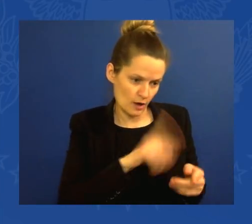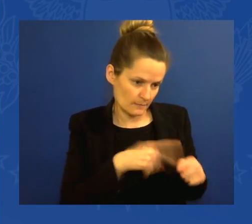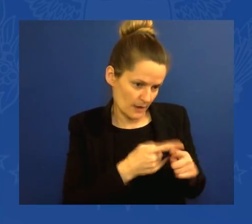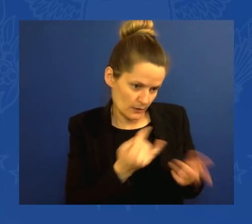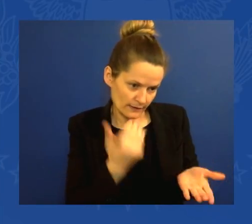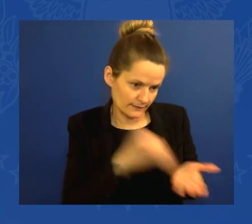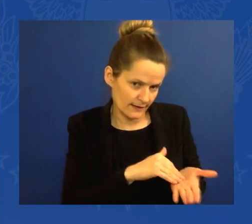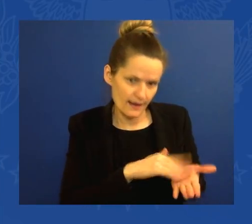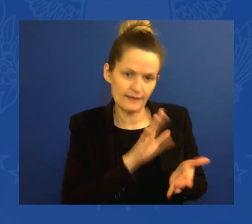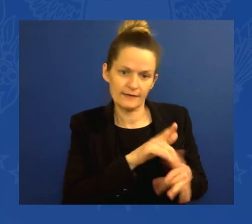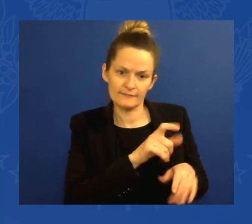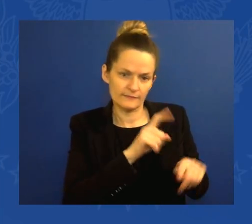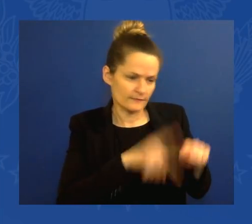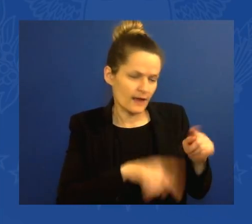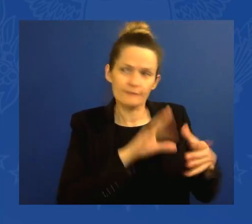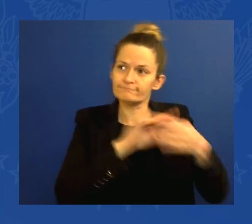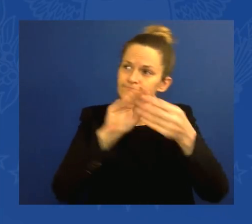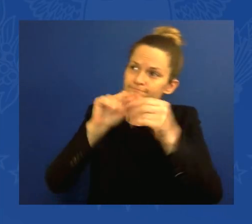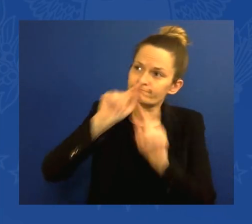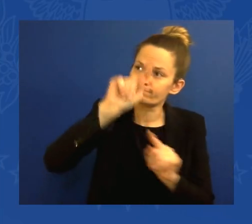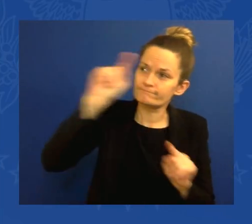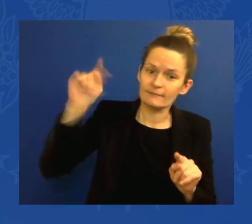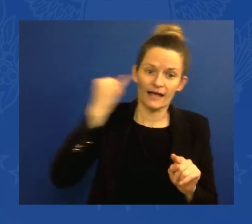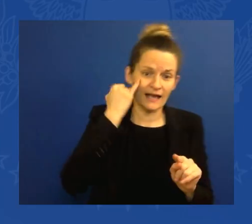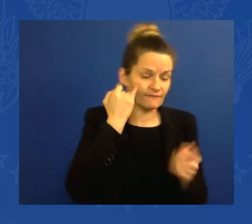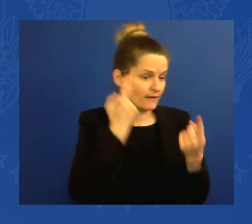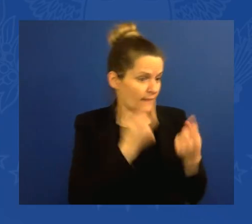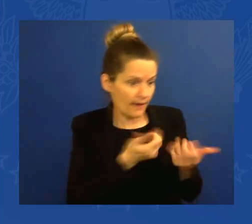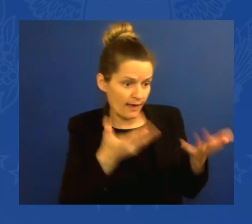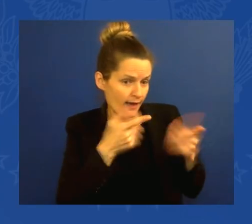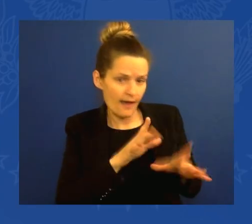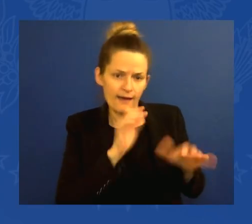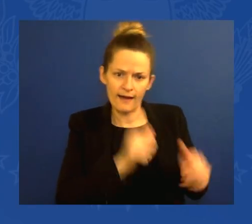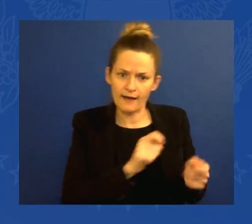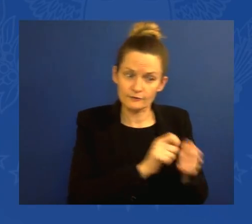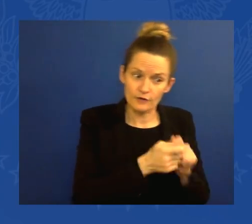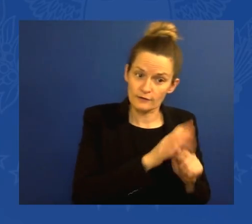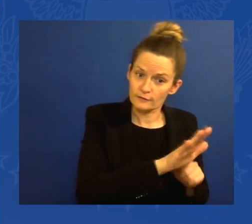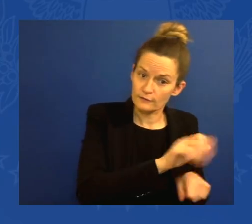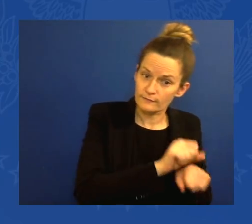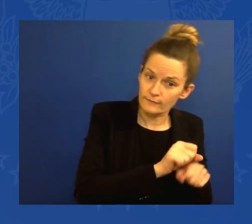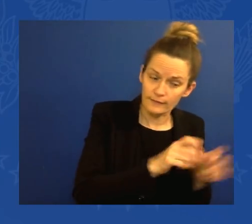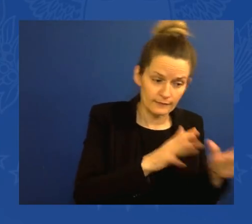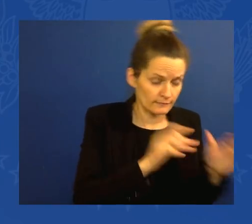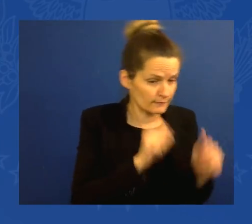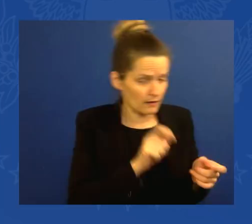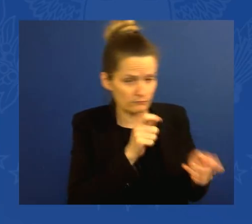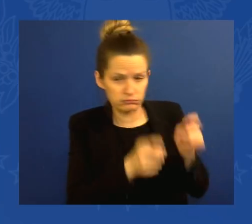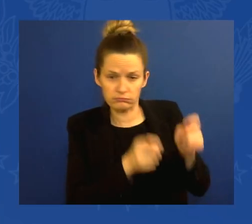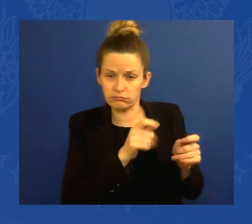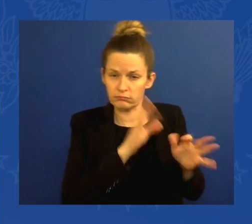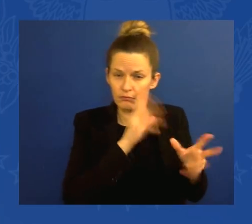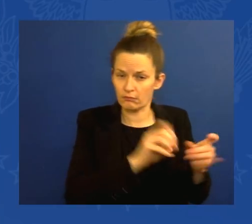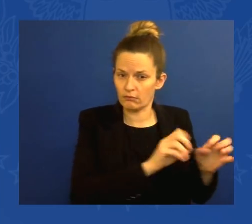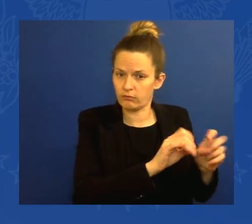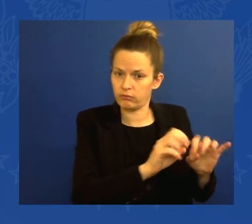That's another good. When it comes to sexual harassment